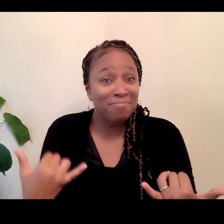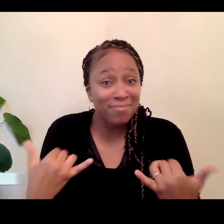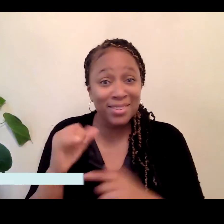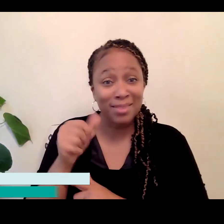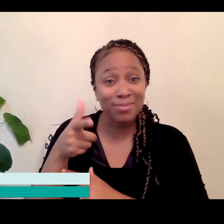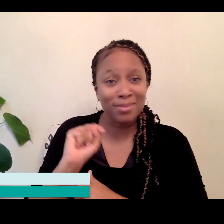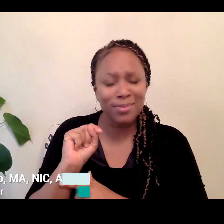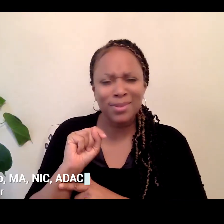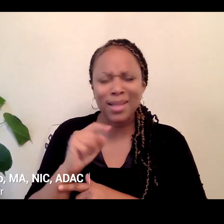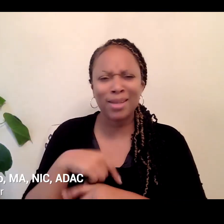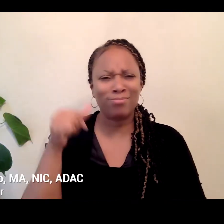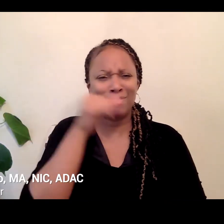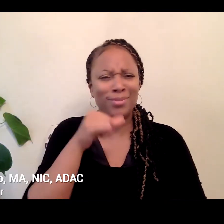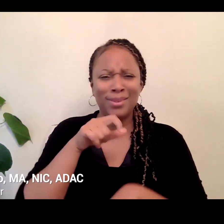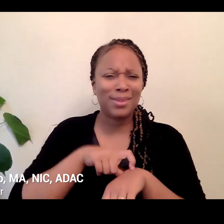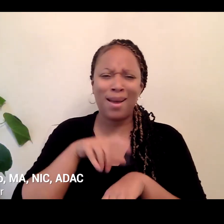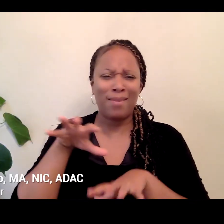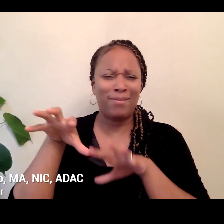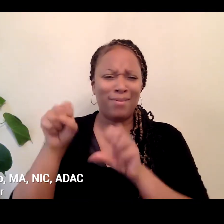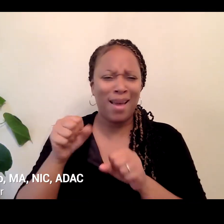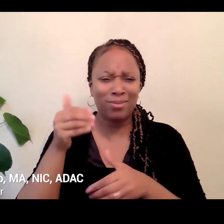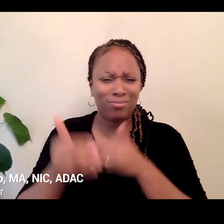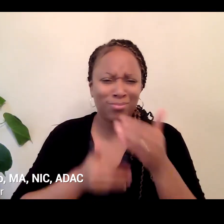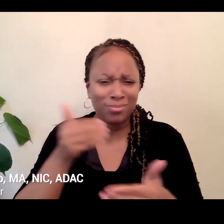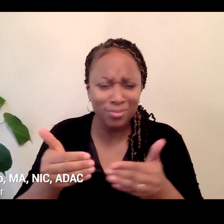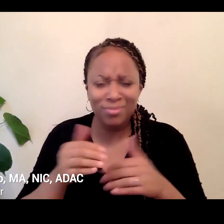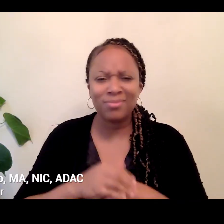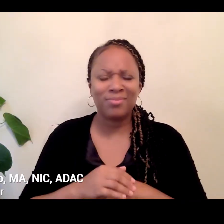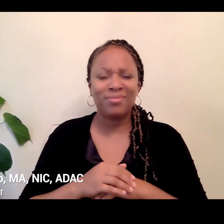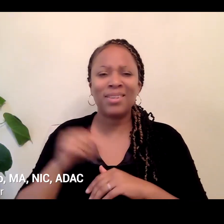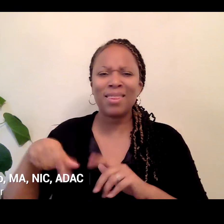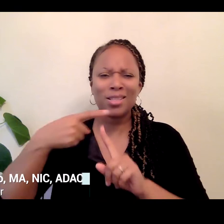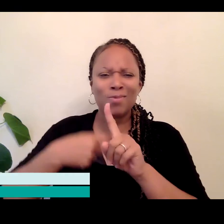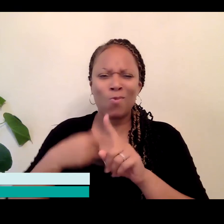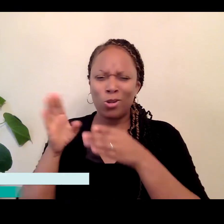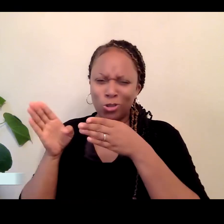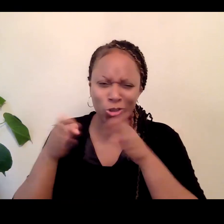Well, it's September, and it's just unbelievable how fast time passes.